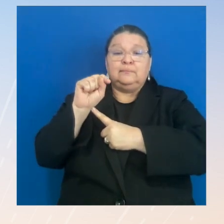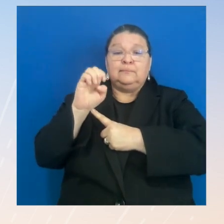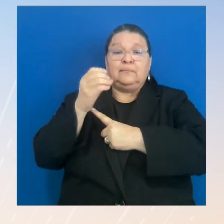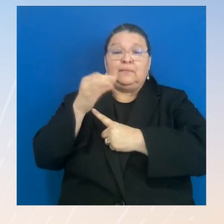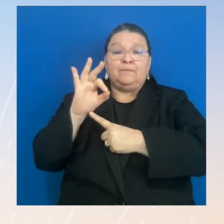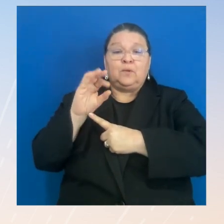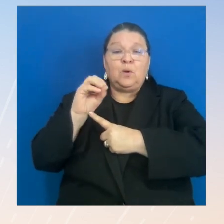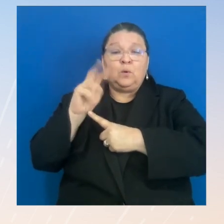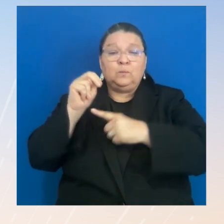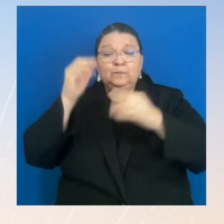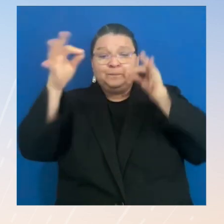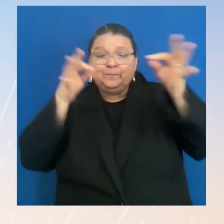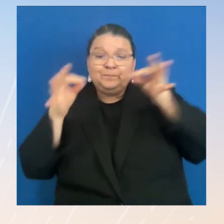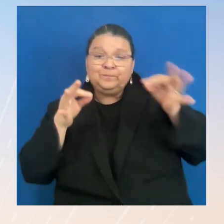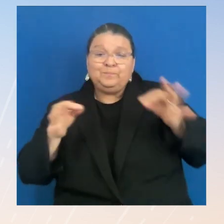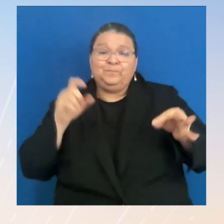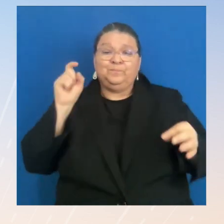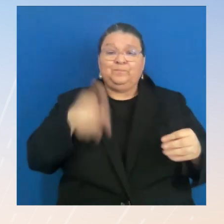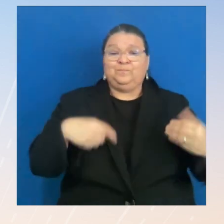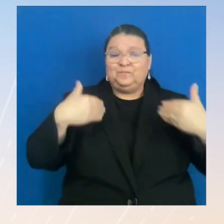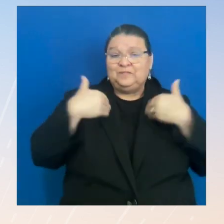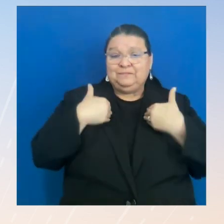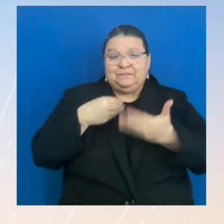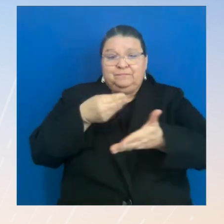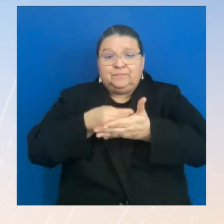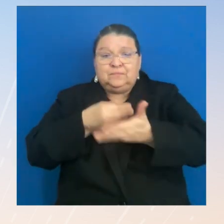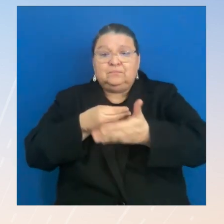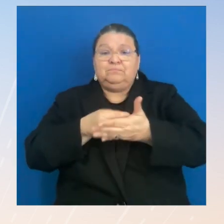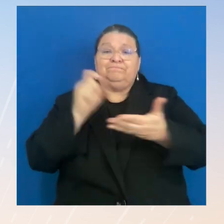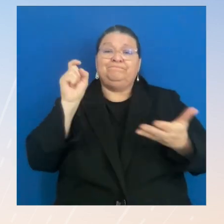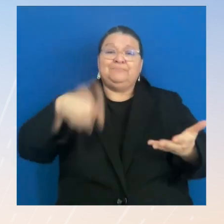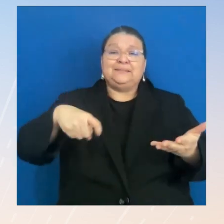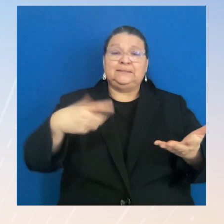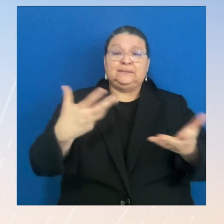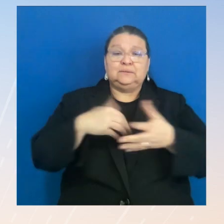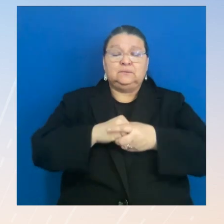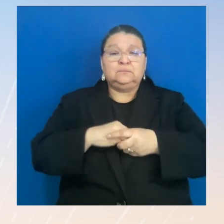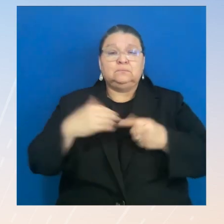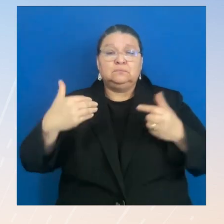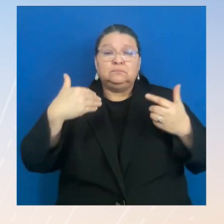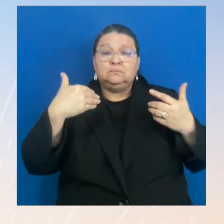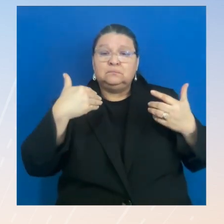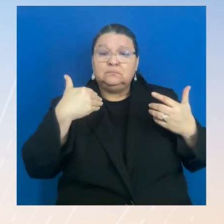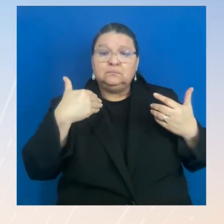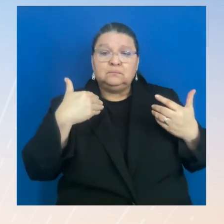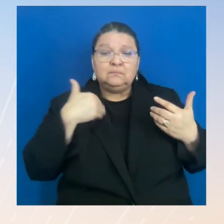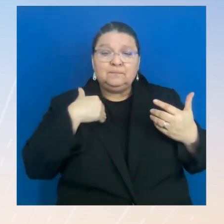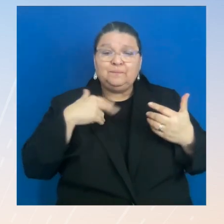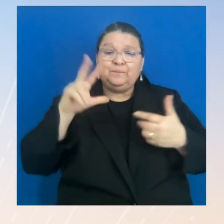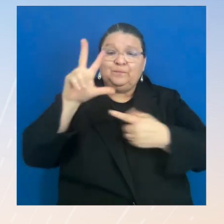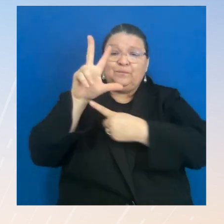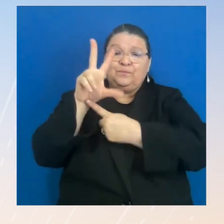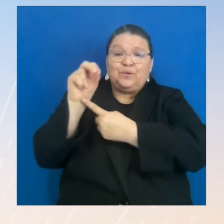have held more than three dozen calls and meetings with Congress and at least 10 briefings to committees to communicate our needs